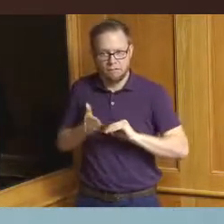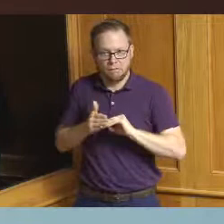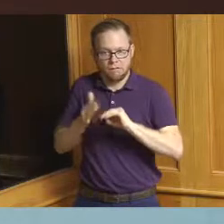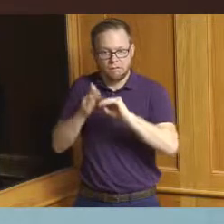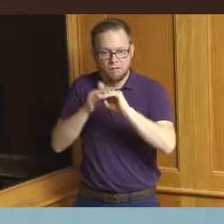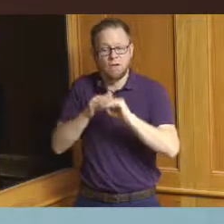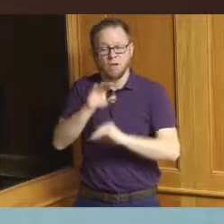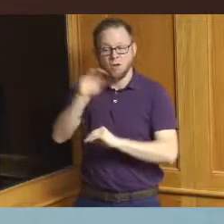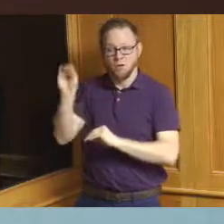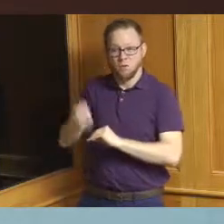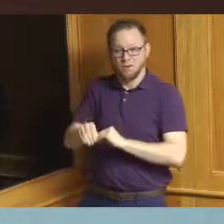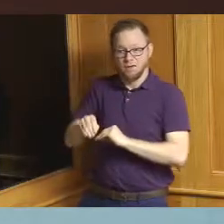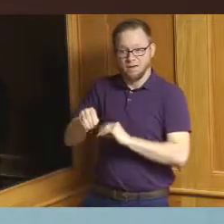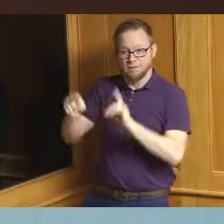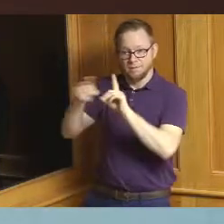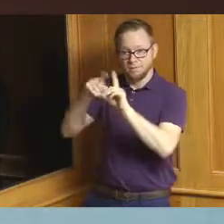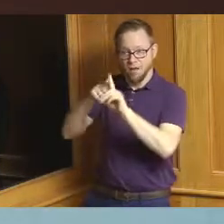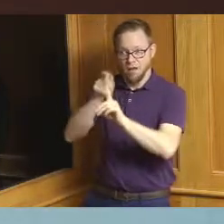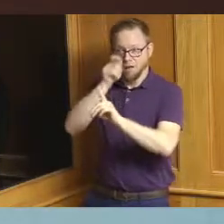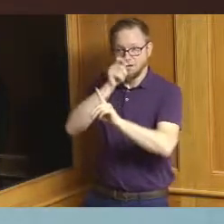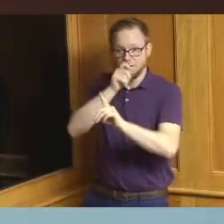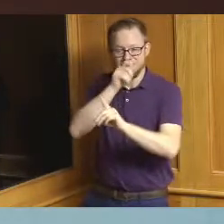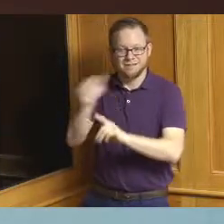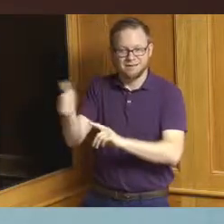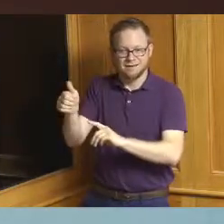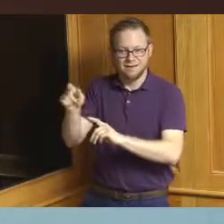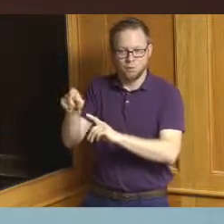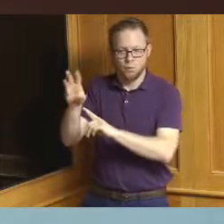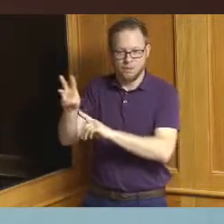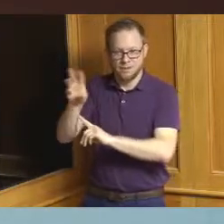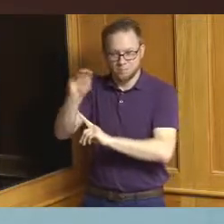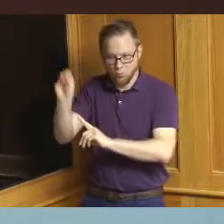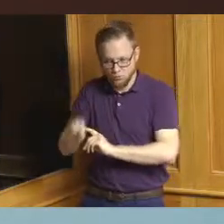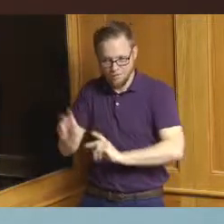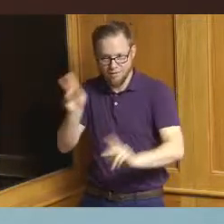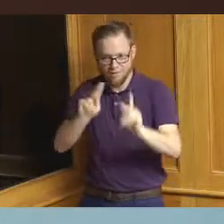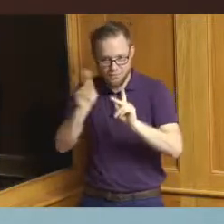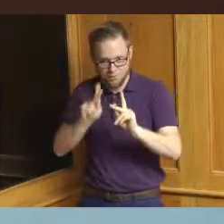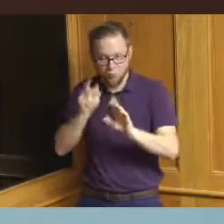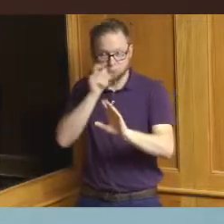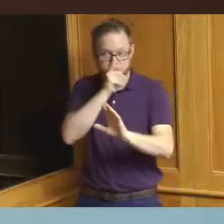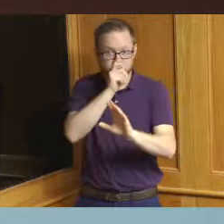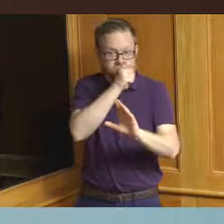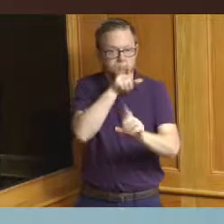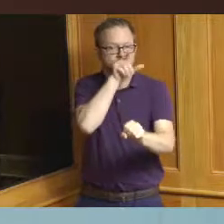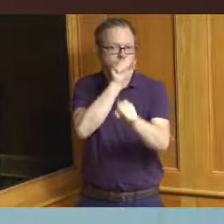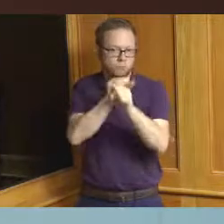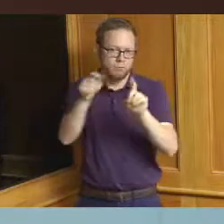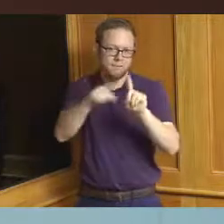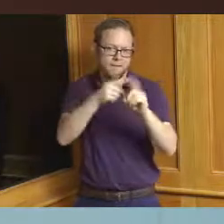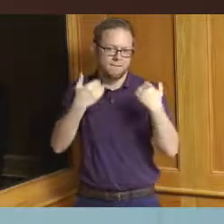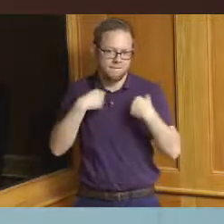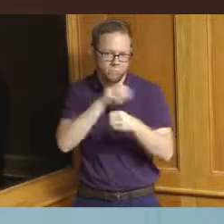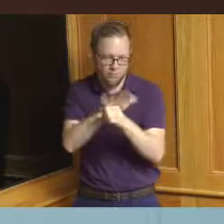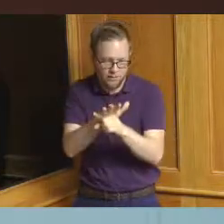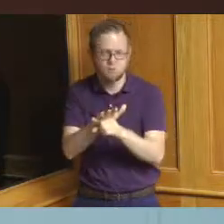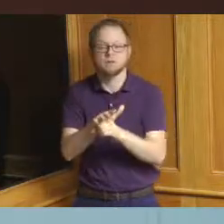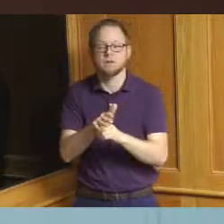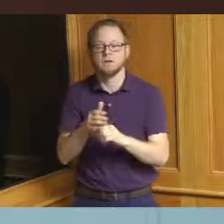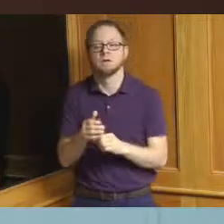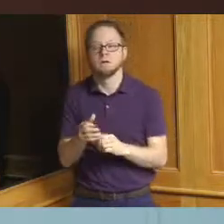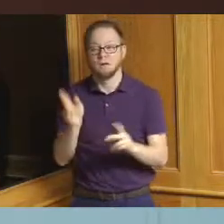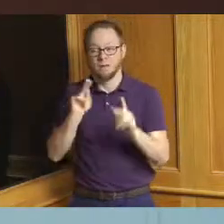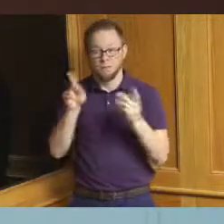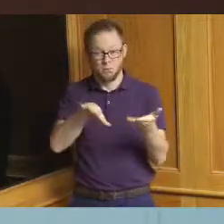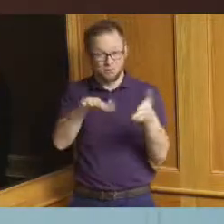Hamilton County in the region is at 10.6 percent deaths remain around two to three deaths per day